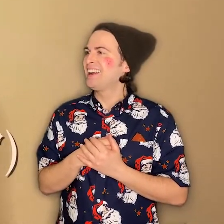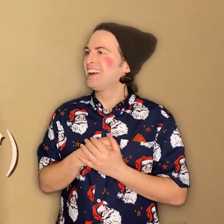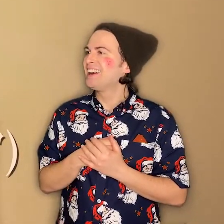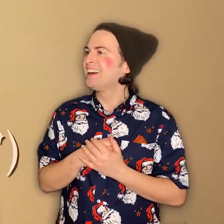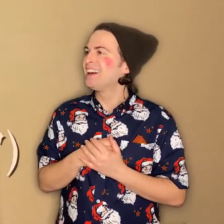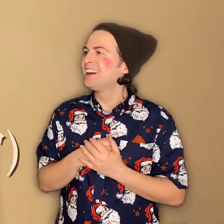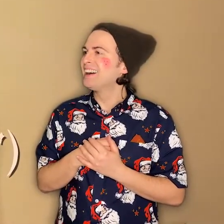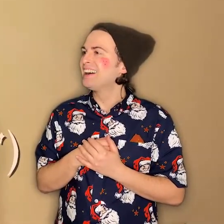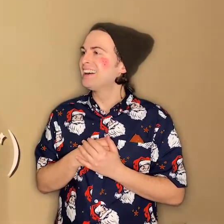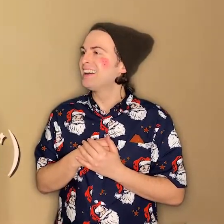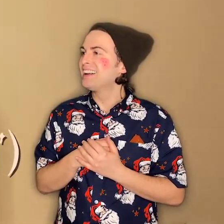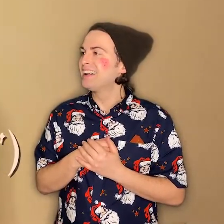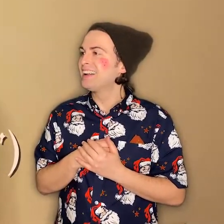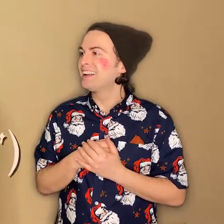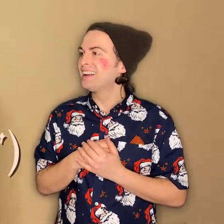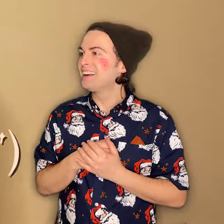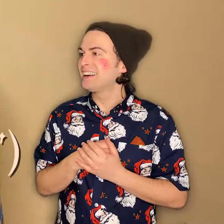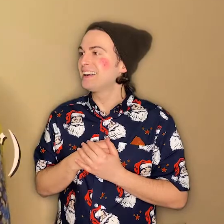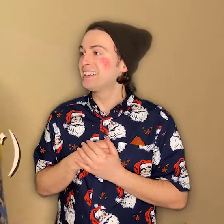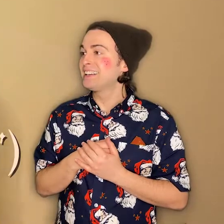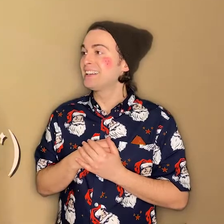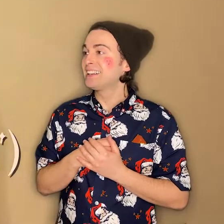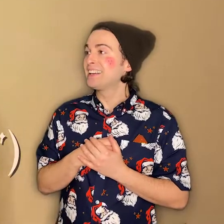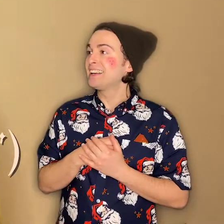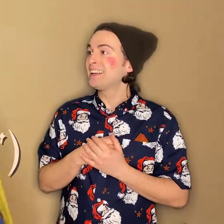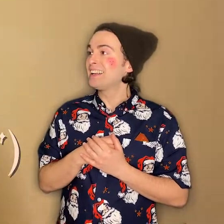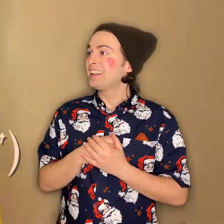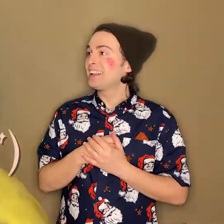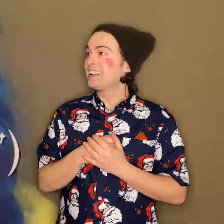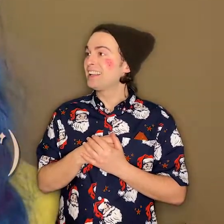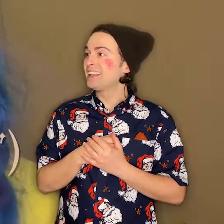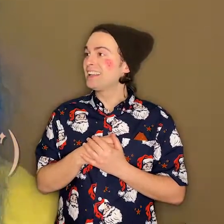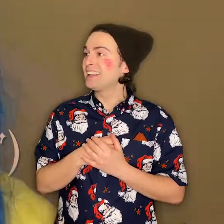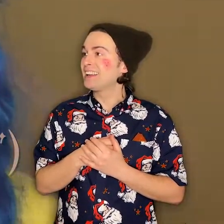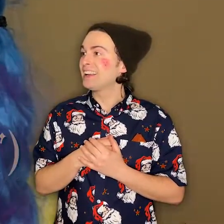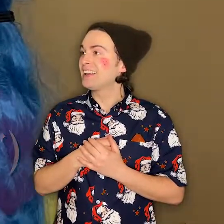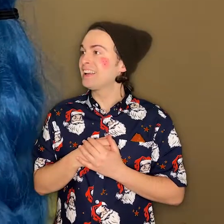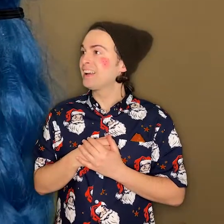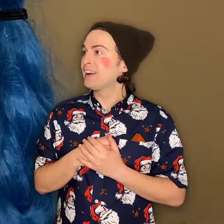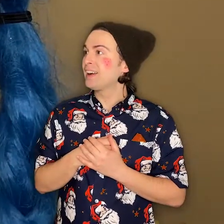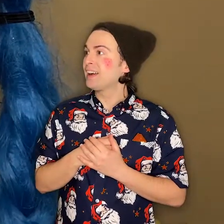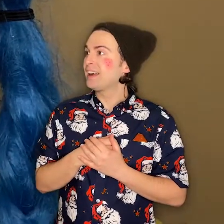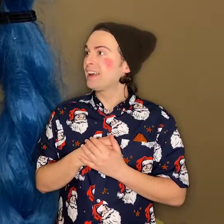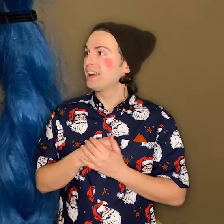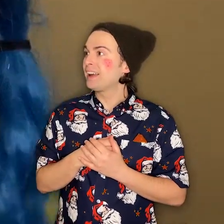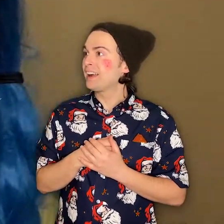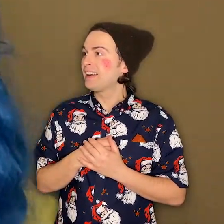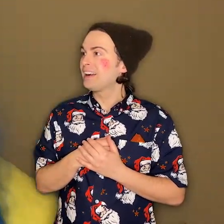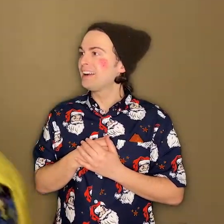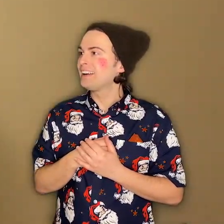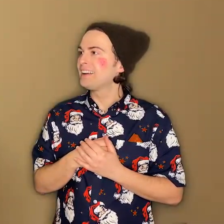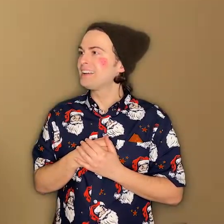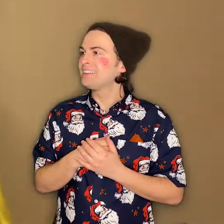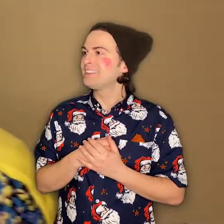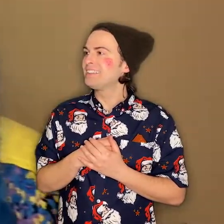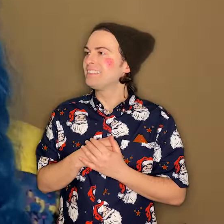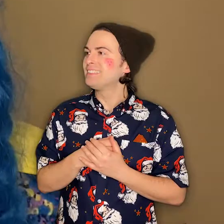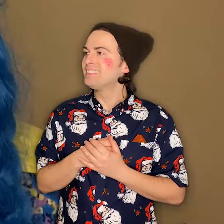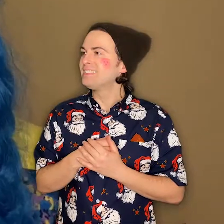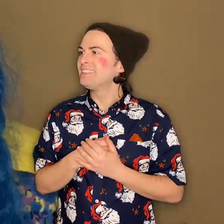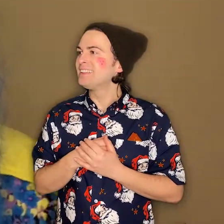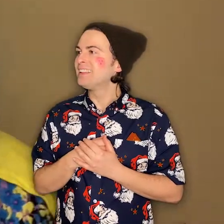Better out than in as they say. It’s actually me, Margaret. Margaret Knickersbig